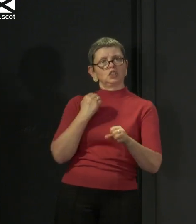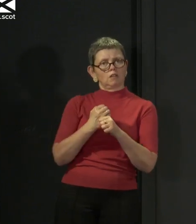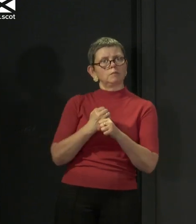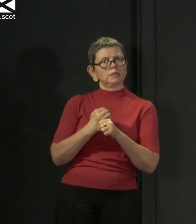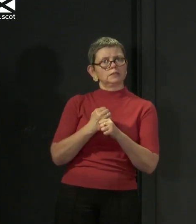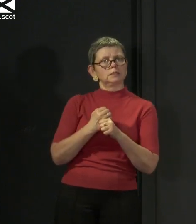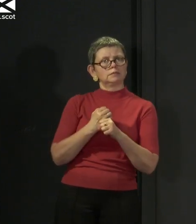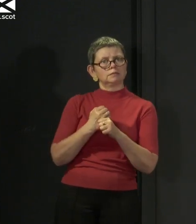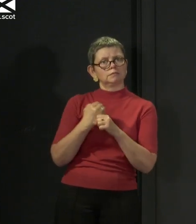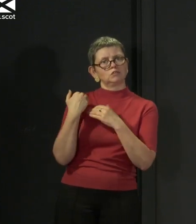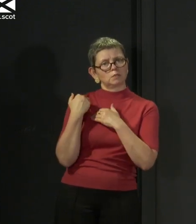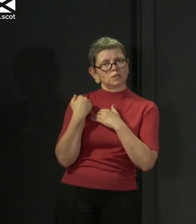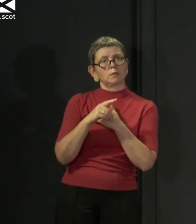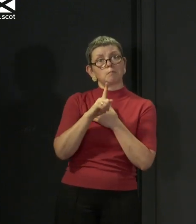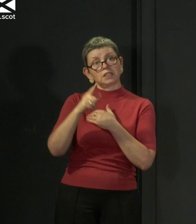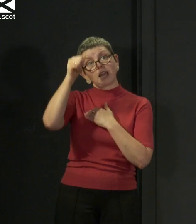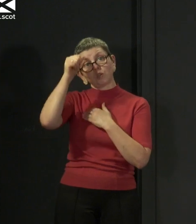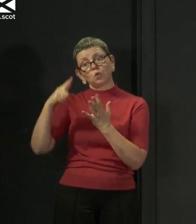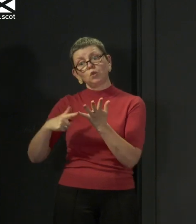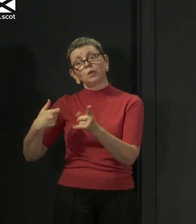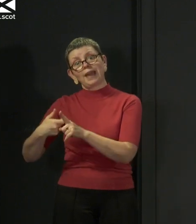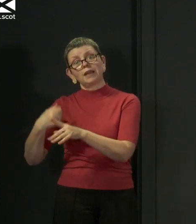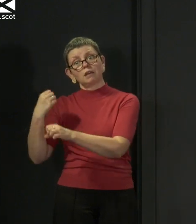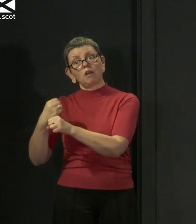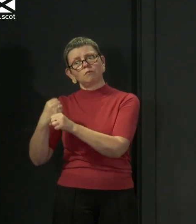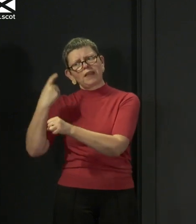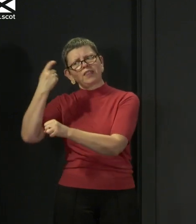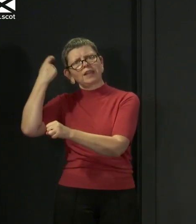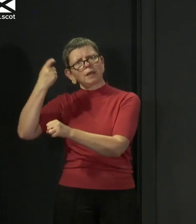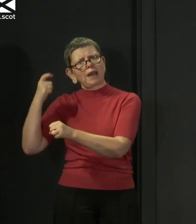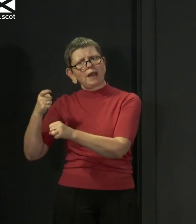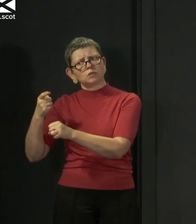is looking at this issue. whether it happens over the weekend or on a different timescale,